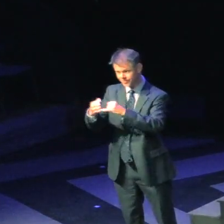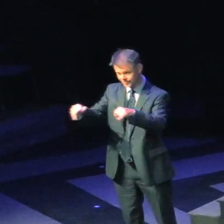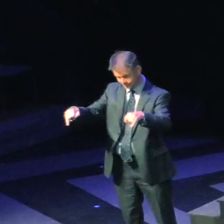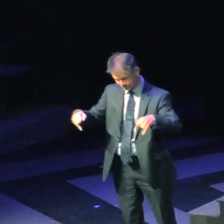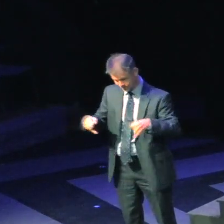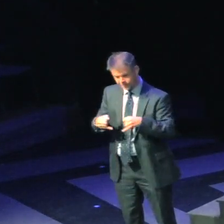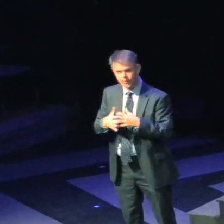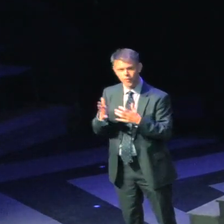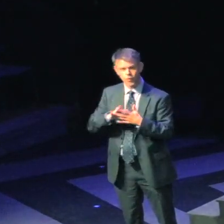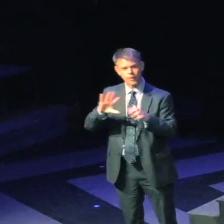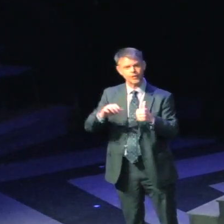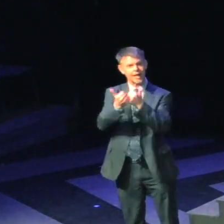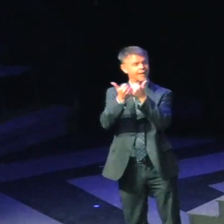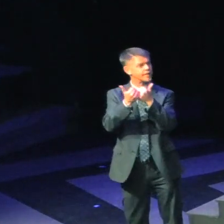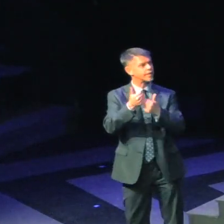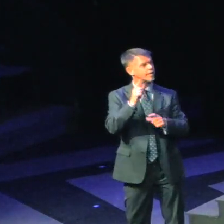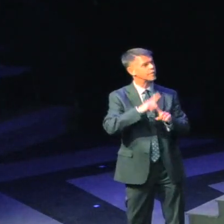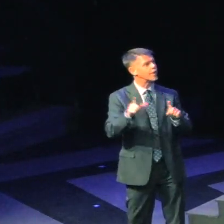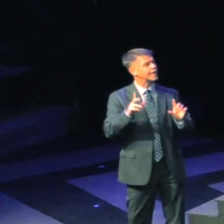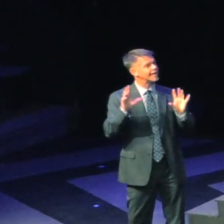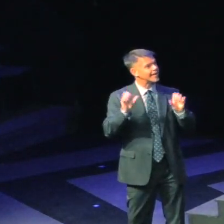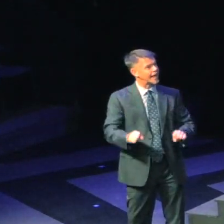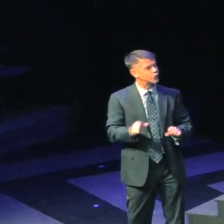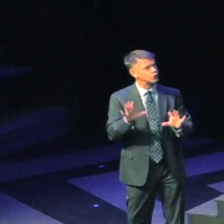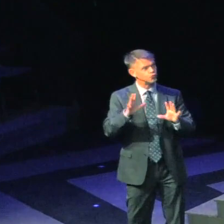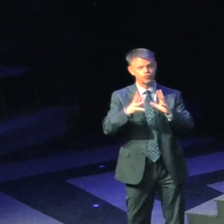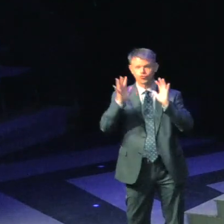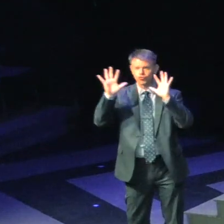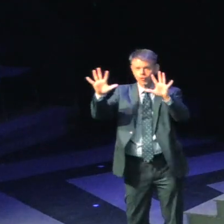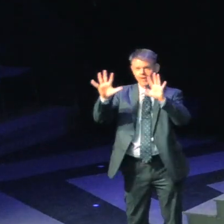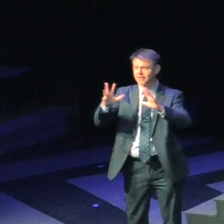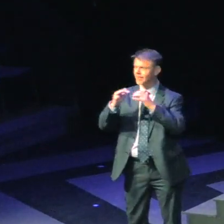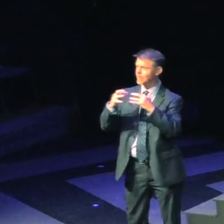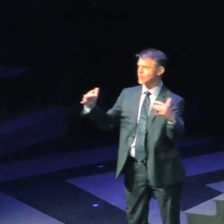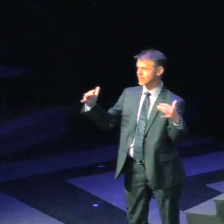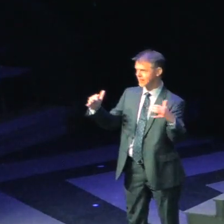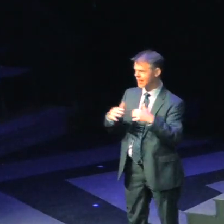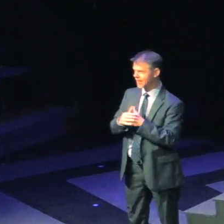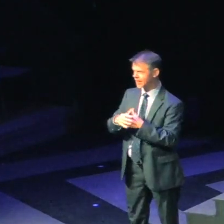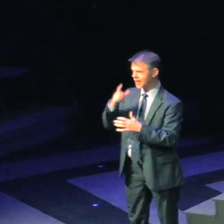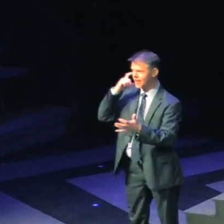challenges. Let's embrace diversity in all forms and recognize immense potential that resides in